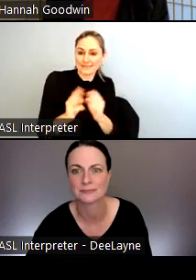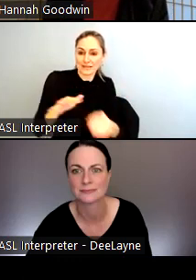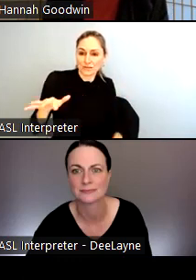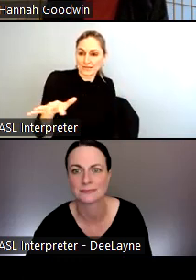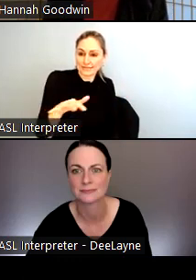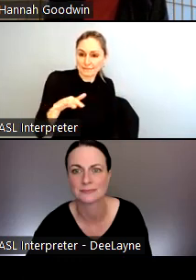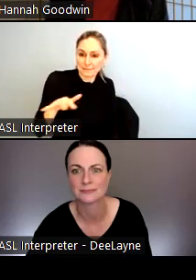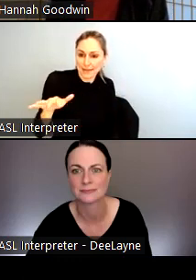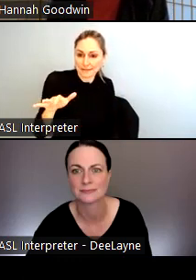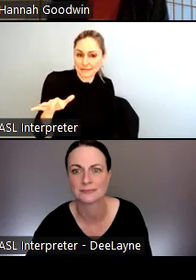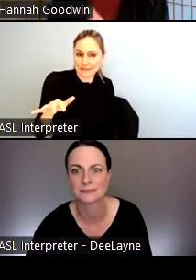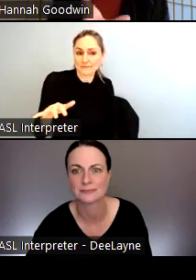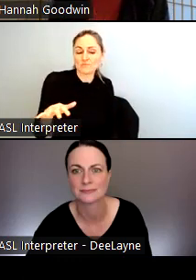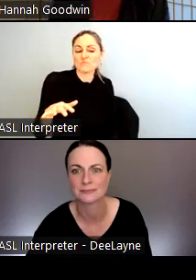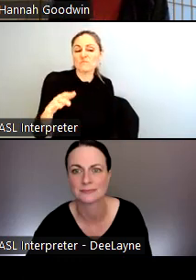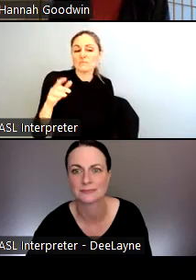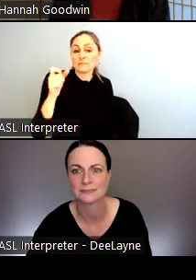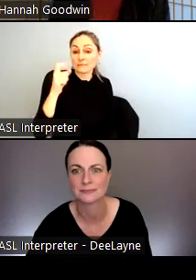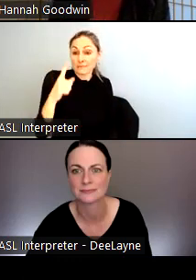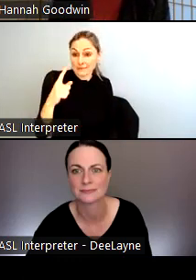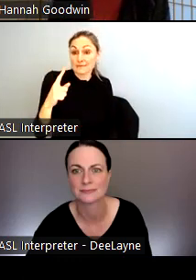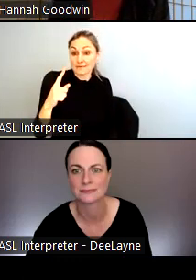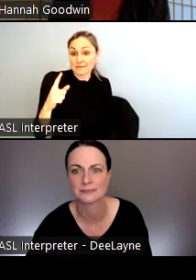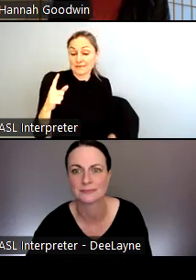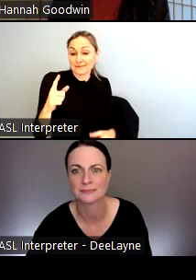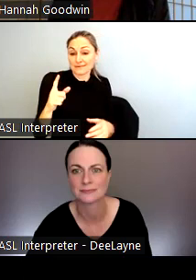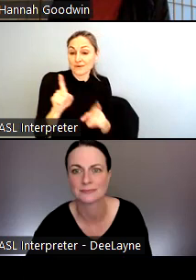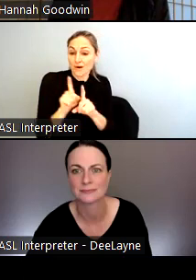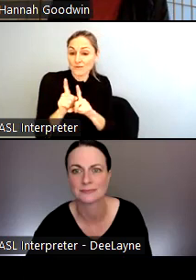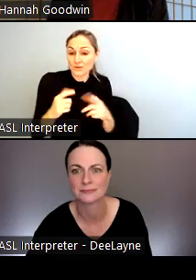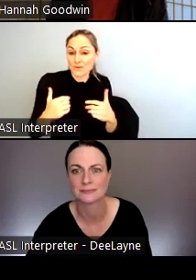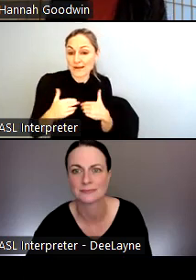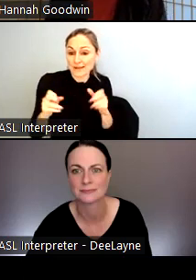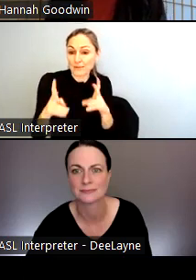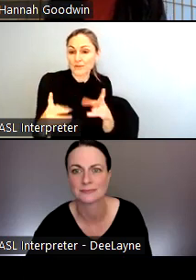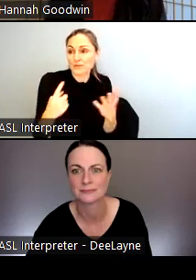And in that situation, you also have the opportunity to say something like,